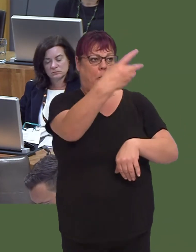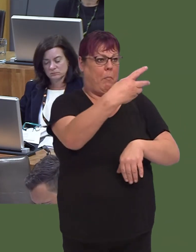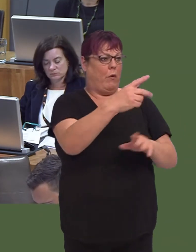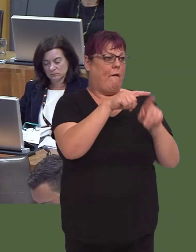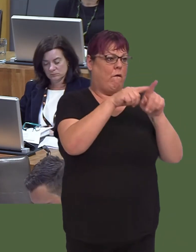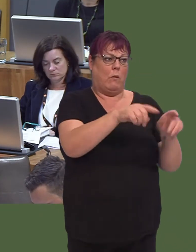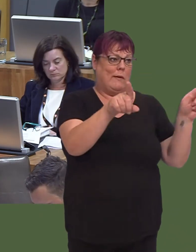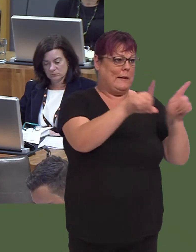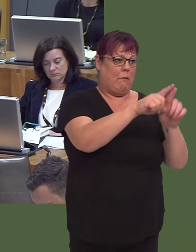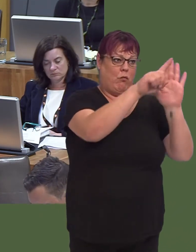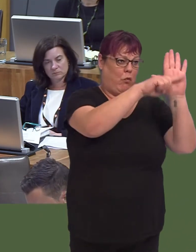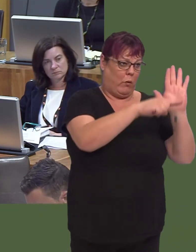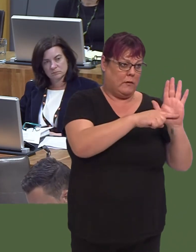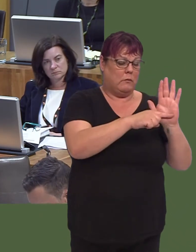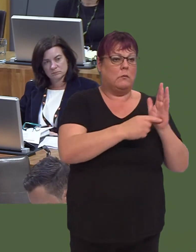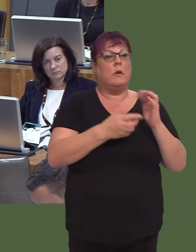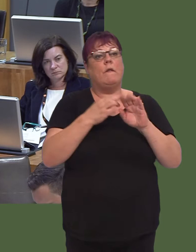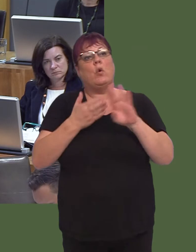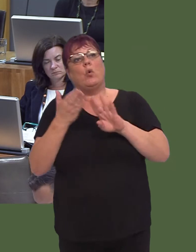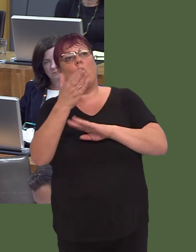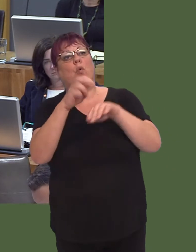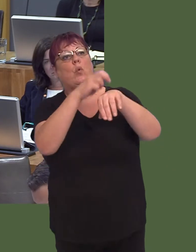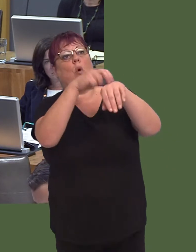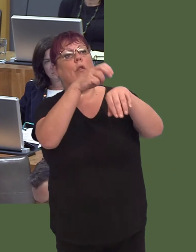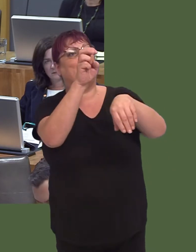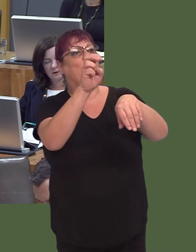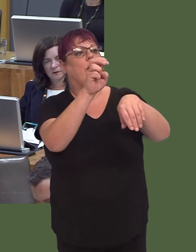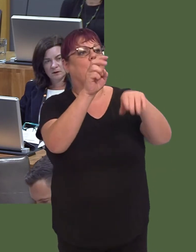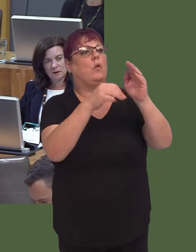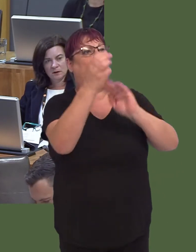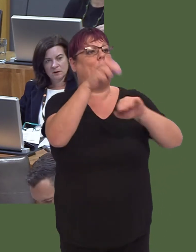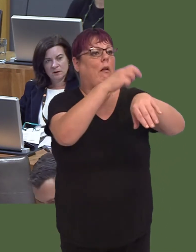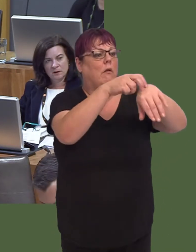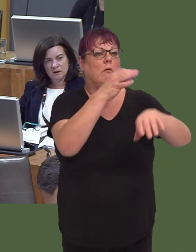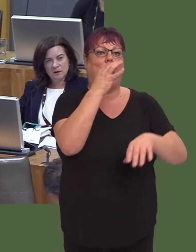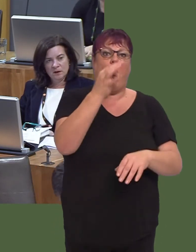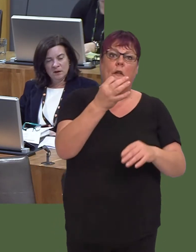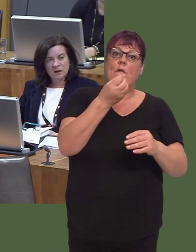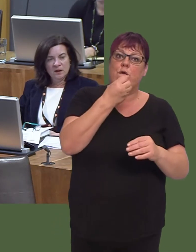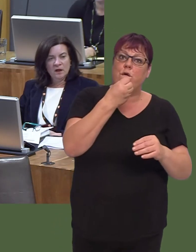in effect not in the UK as far as that's concerned, and if you go to Northern Ireland you are asked whether you're carrying food products.